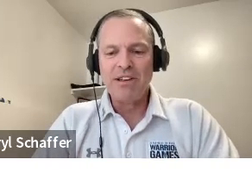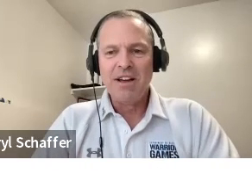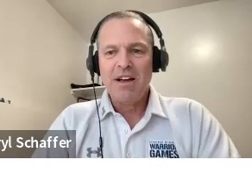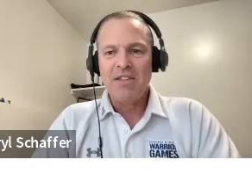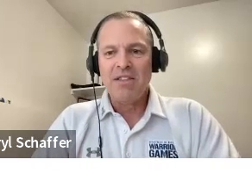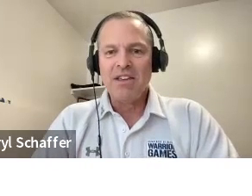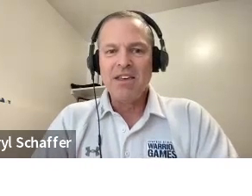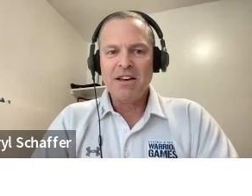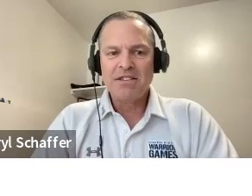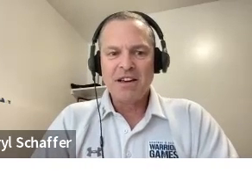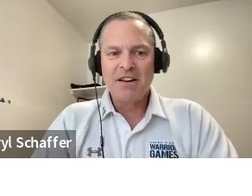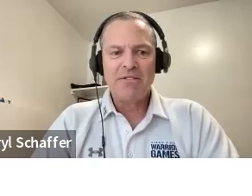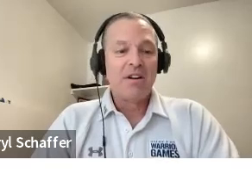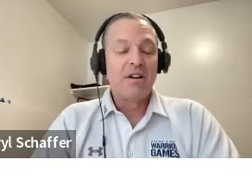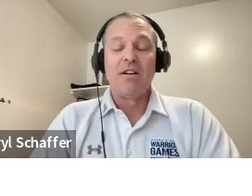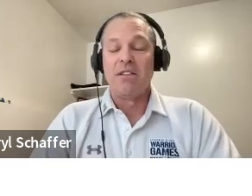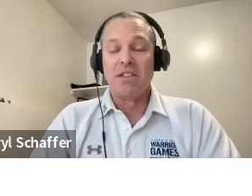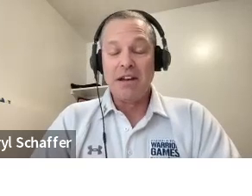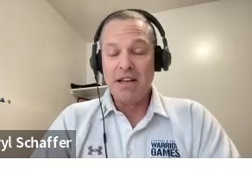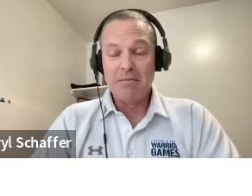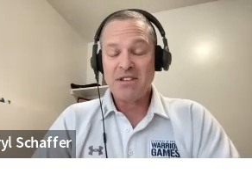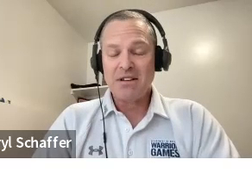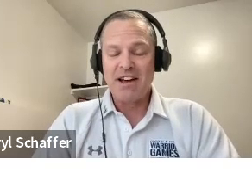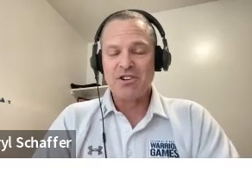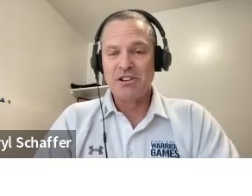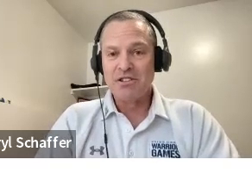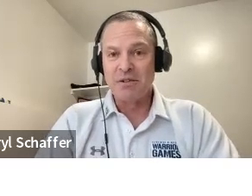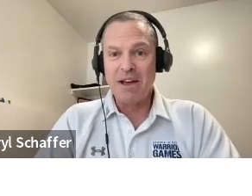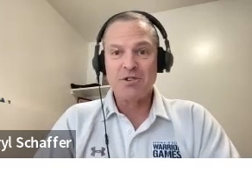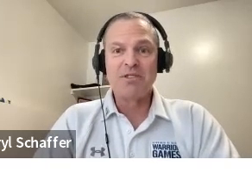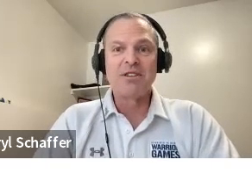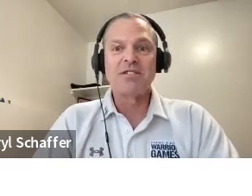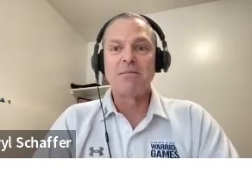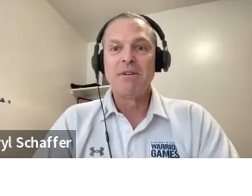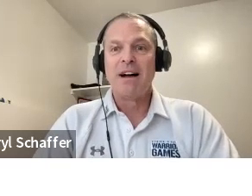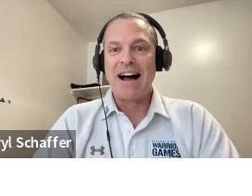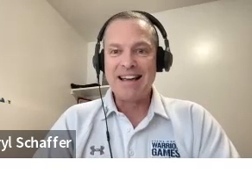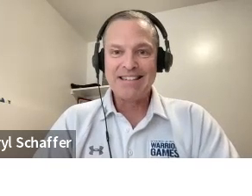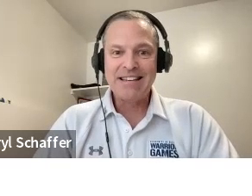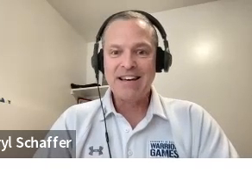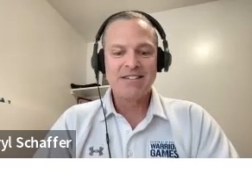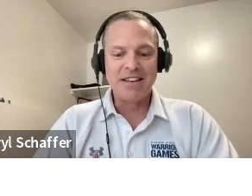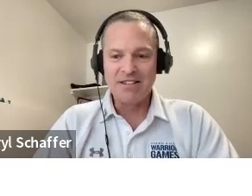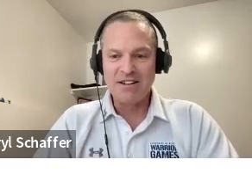No problem. Thank you for the Lamborghini, I'm already driving it here. >> Melissa Marshall: You're